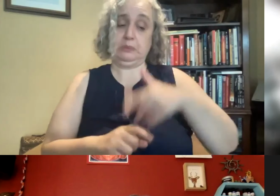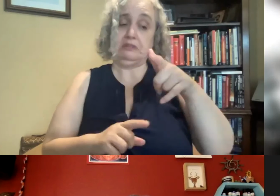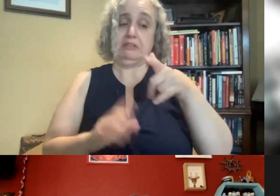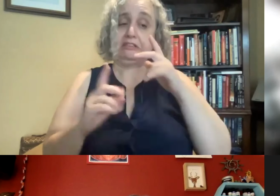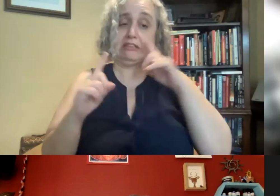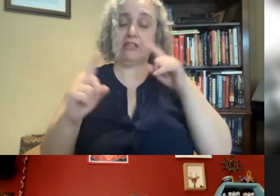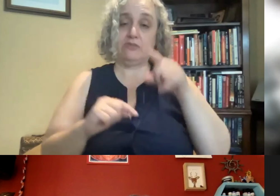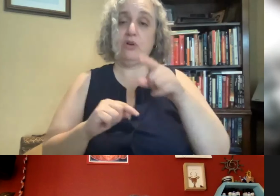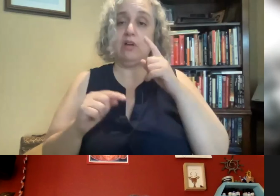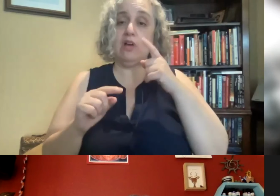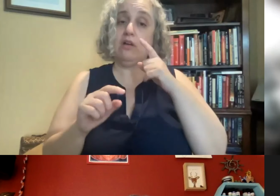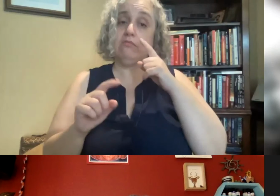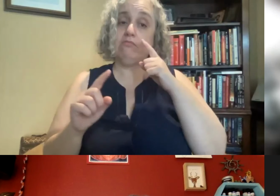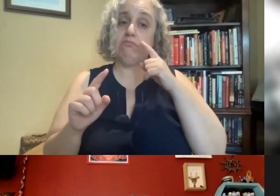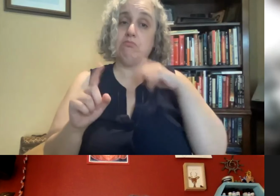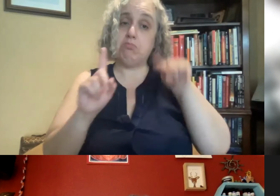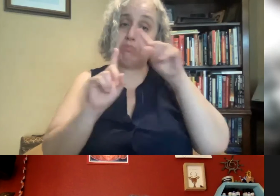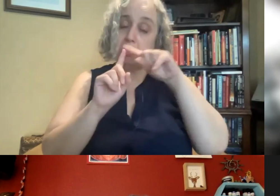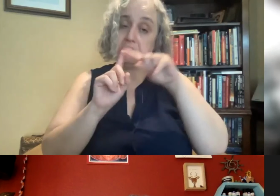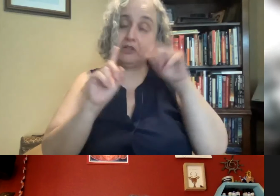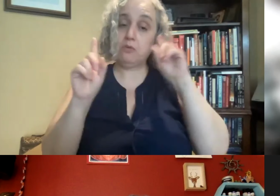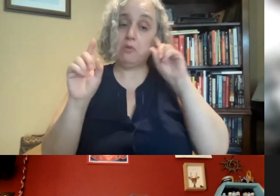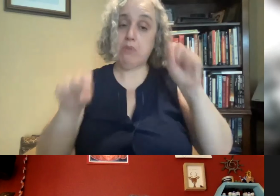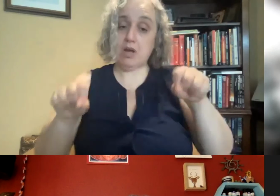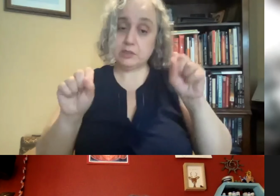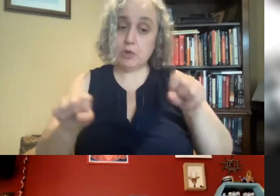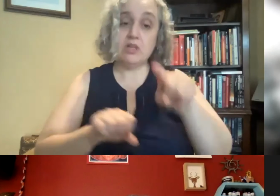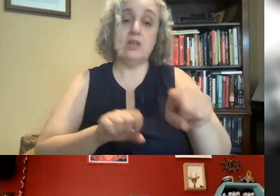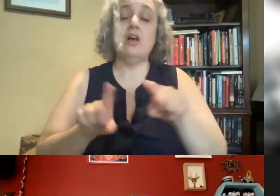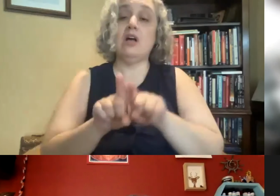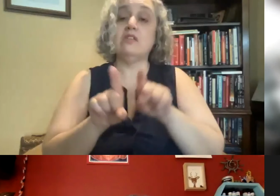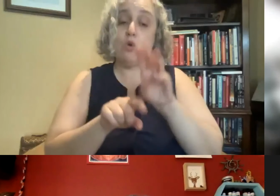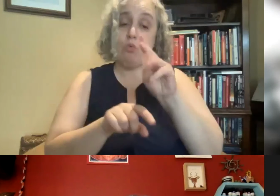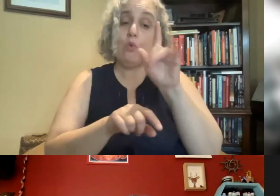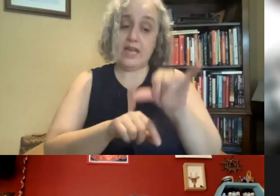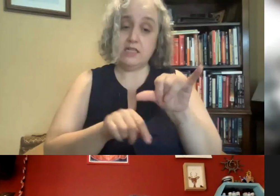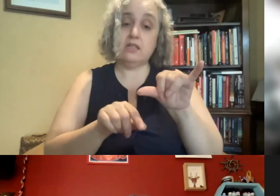this idea of a portable preference file where you